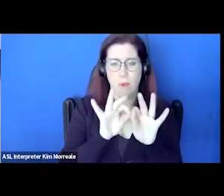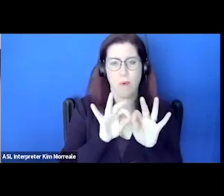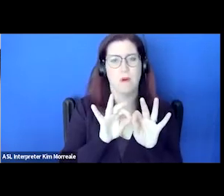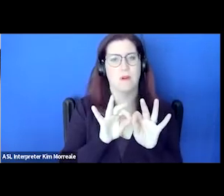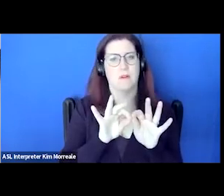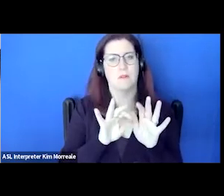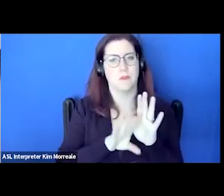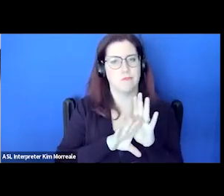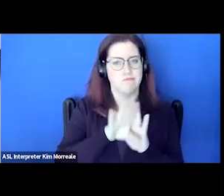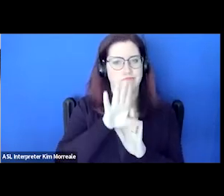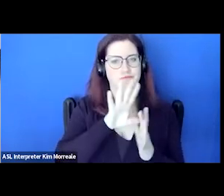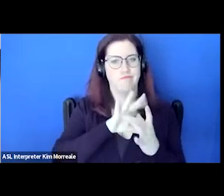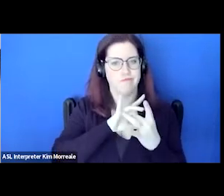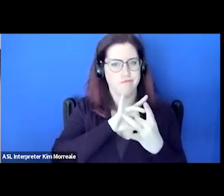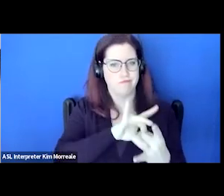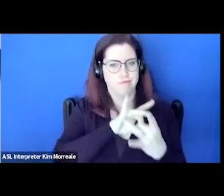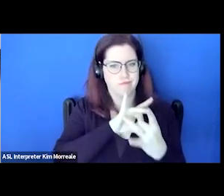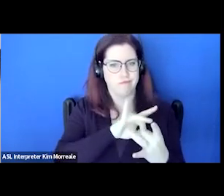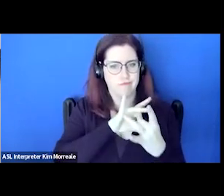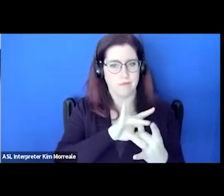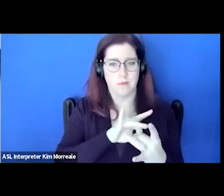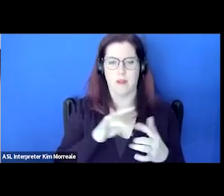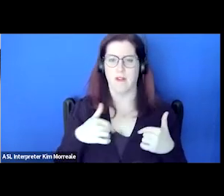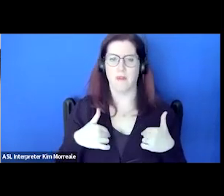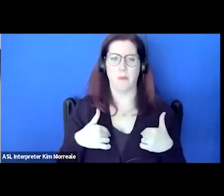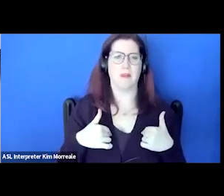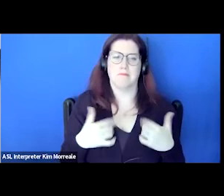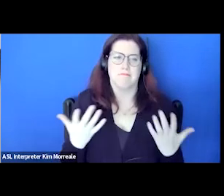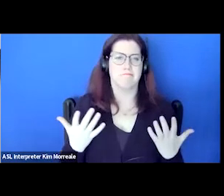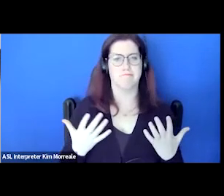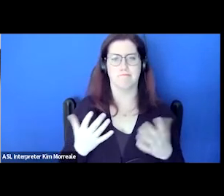And for me, that's very cultural, I was brought up that way.